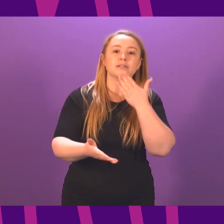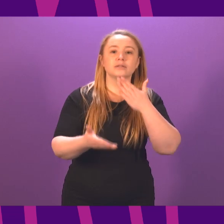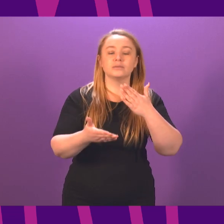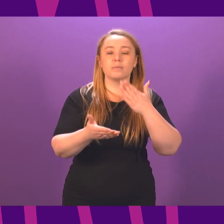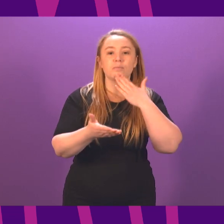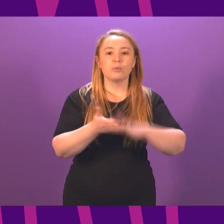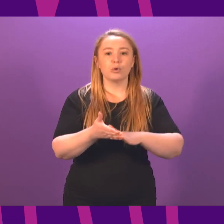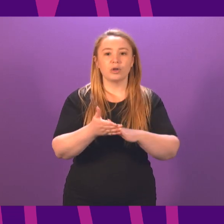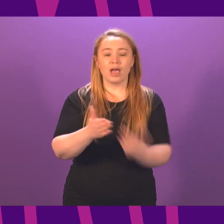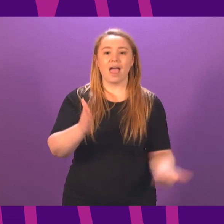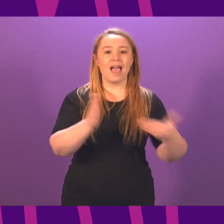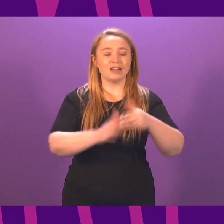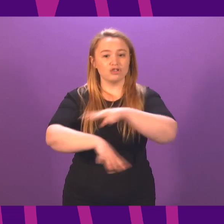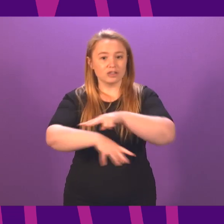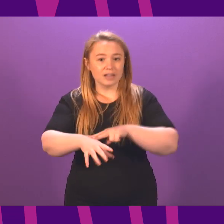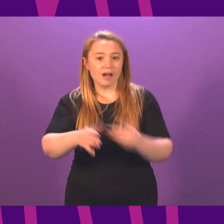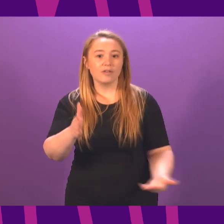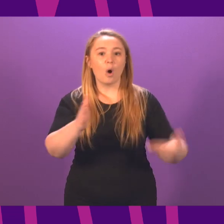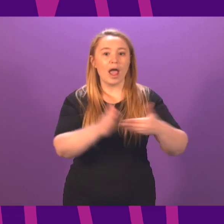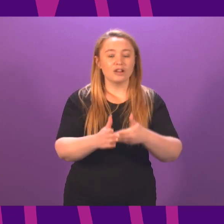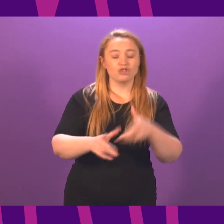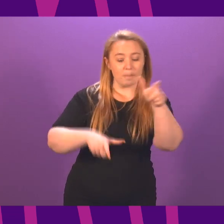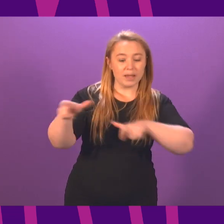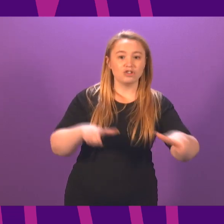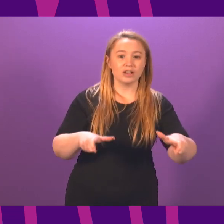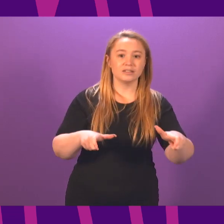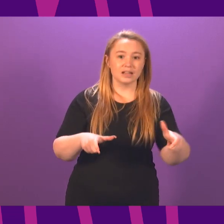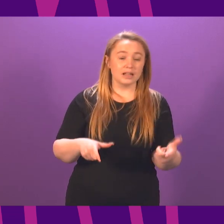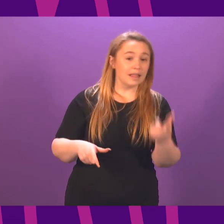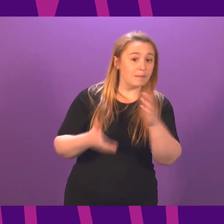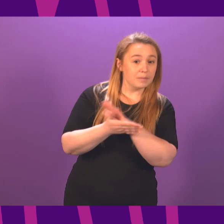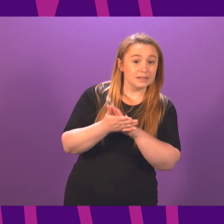When Professor Jason Leitch was asked about wastage at the COVID-19 Committee last week, he